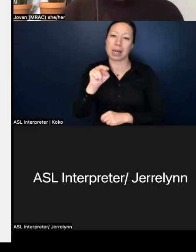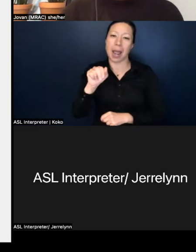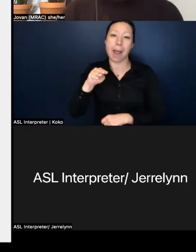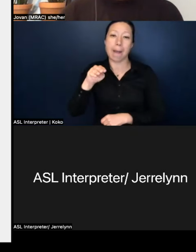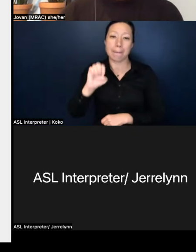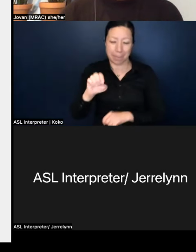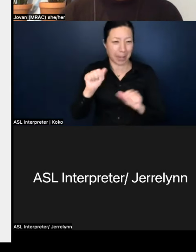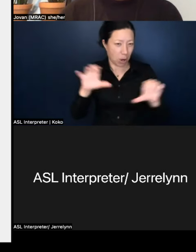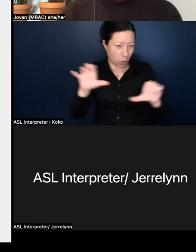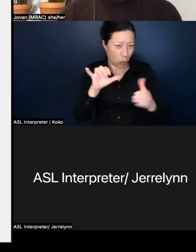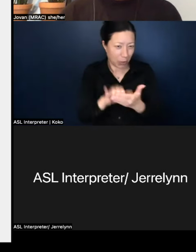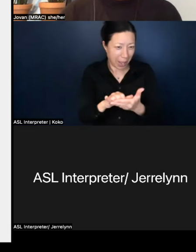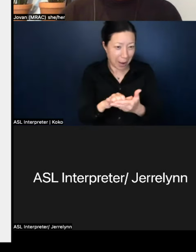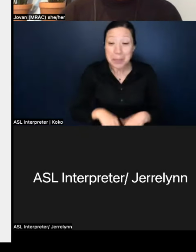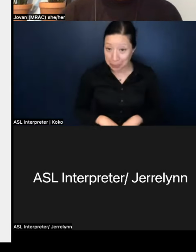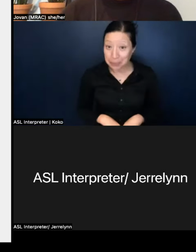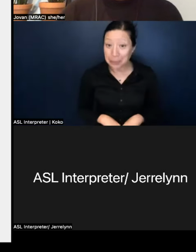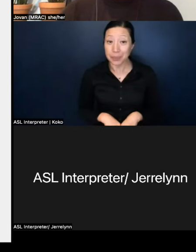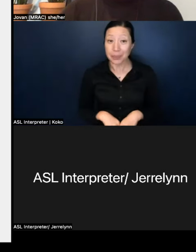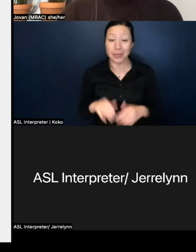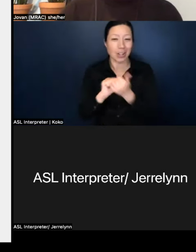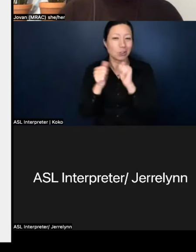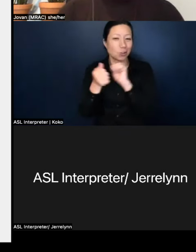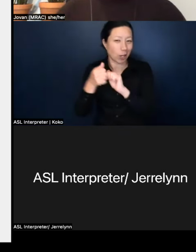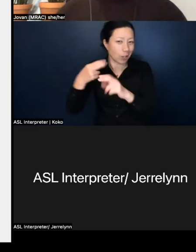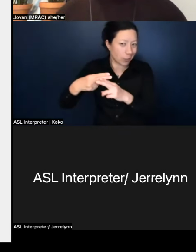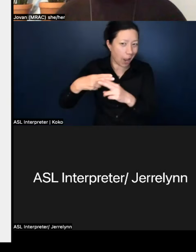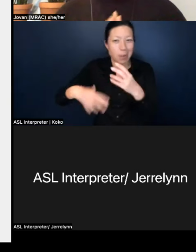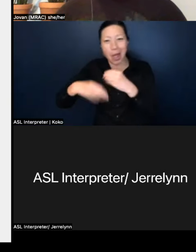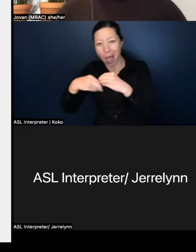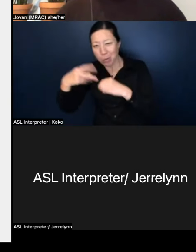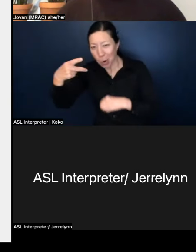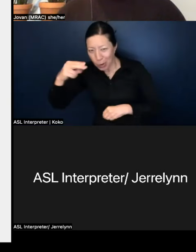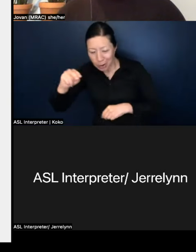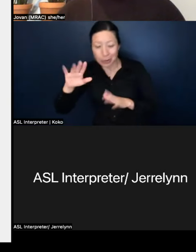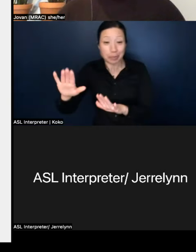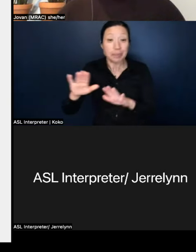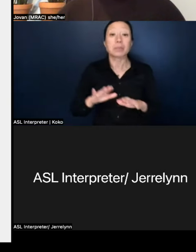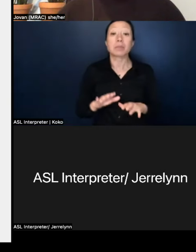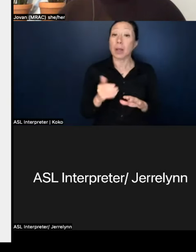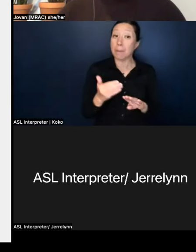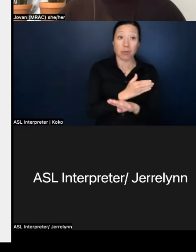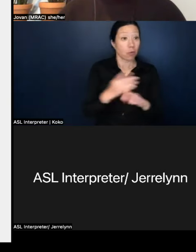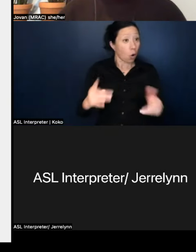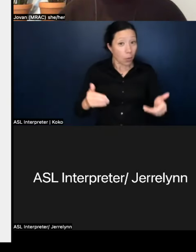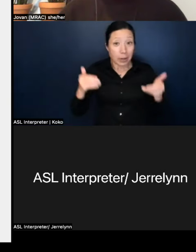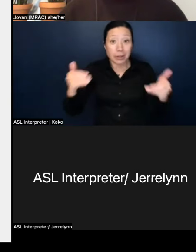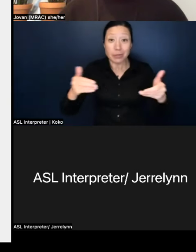All right, so before we dive in, let me just answer a few questions. Some basic questions,